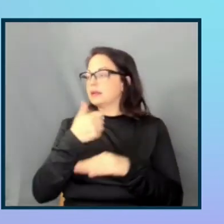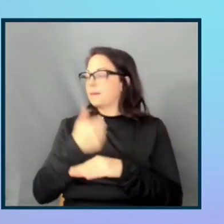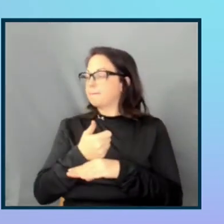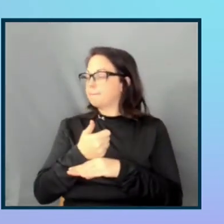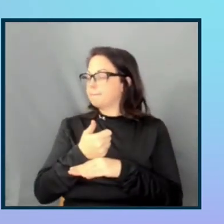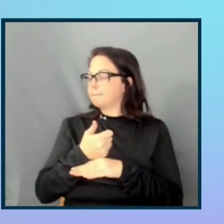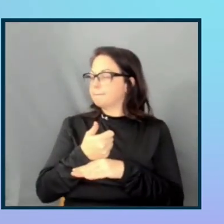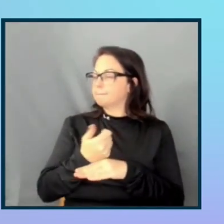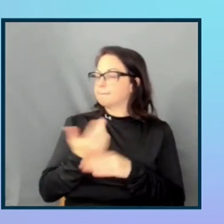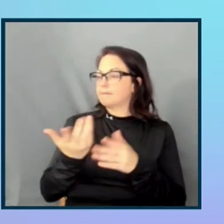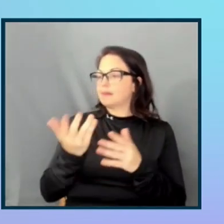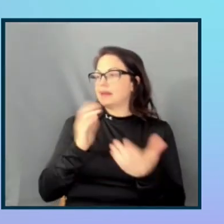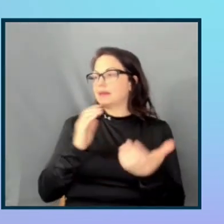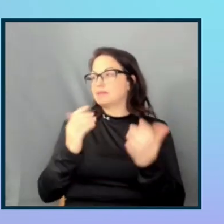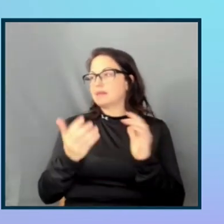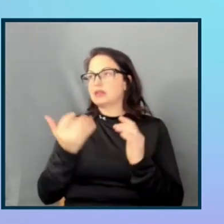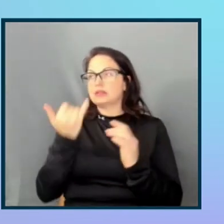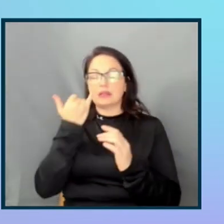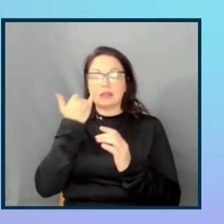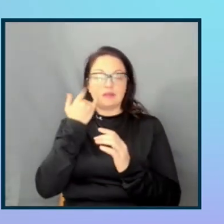if you've just gone and done the thing in the first place.